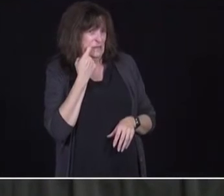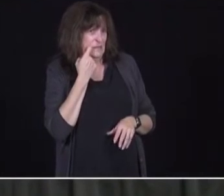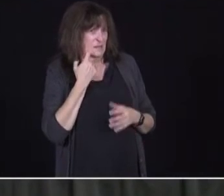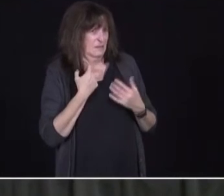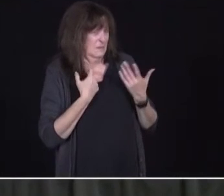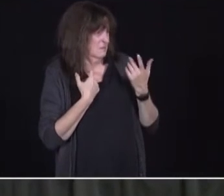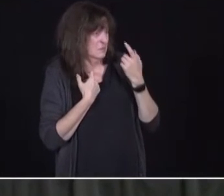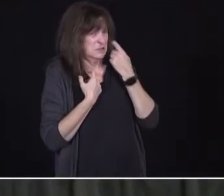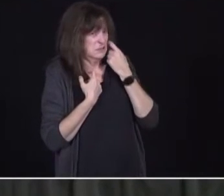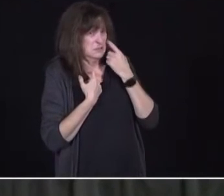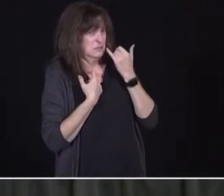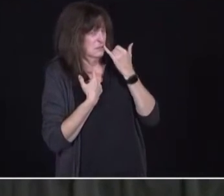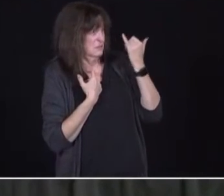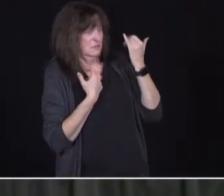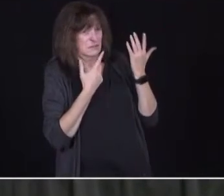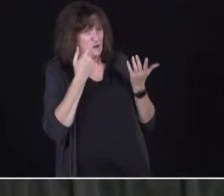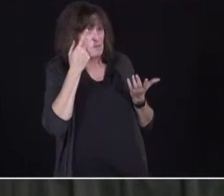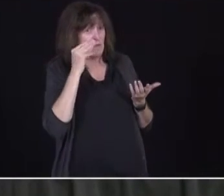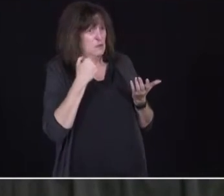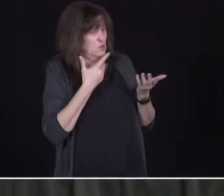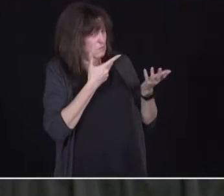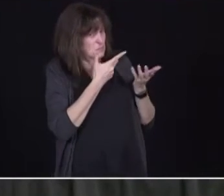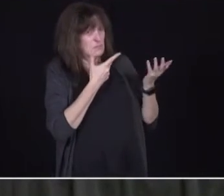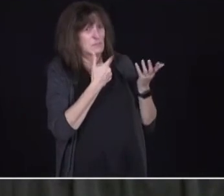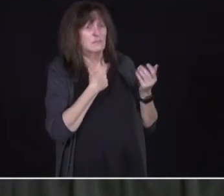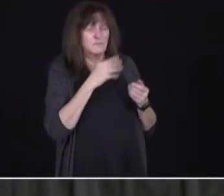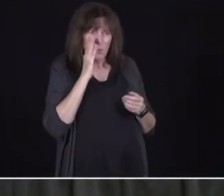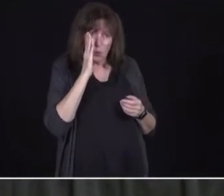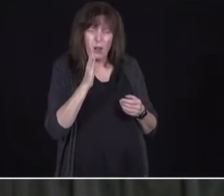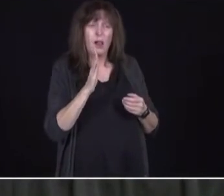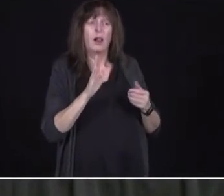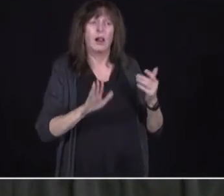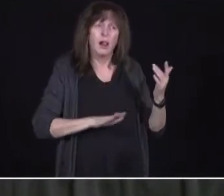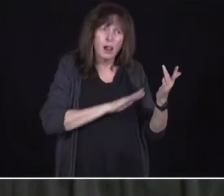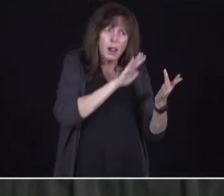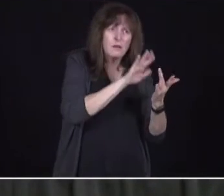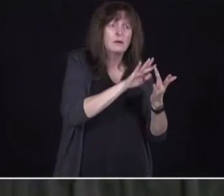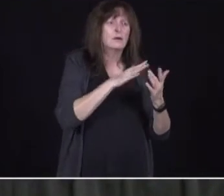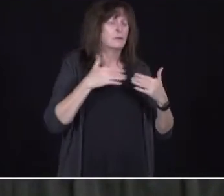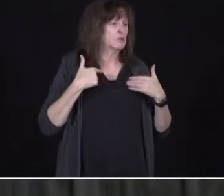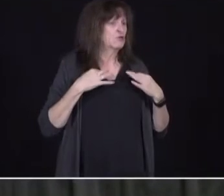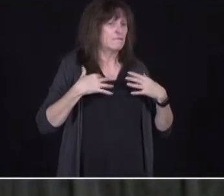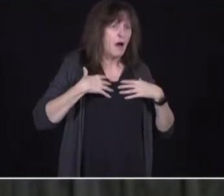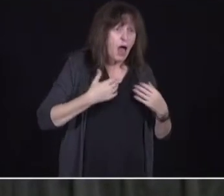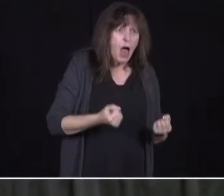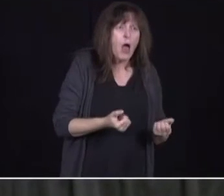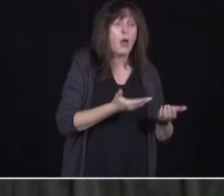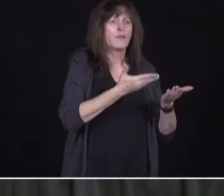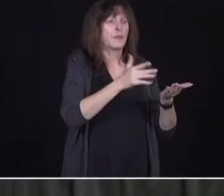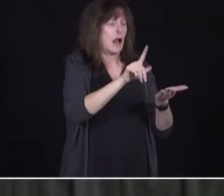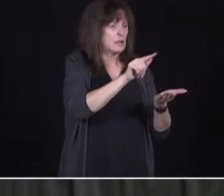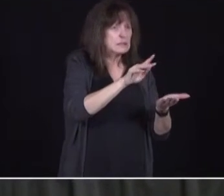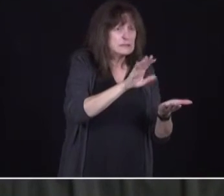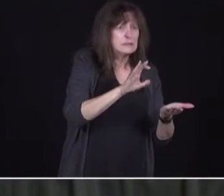phone with the Prime Minister. I will reach out to health and long-term care. And they are going to make that